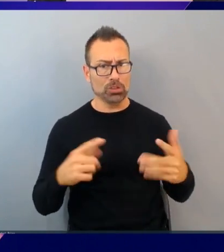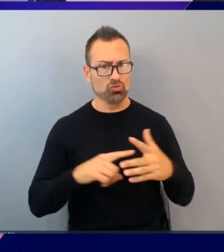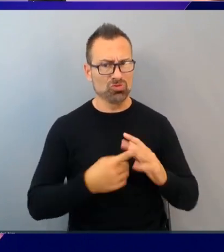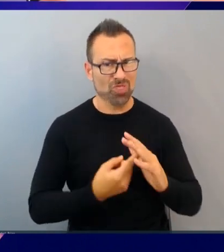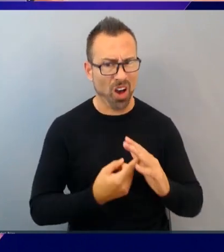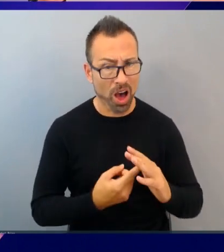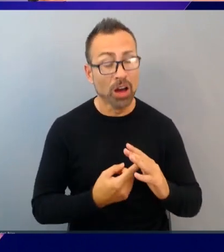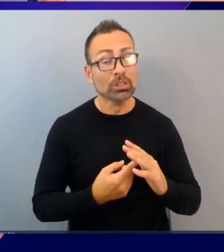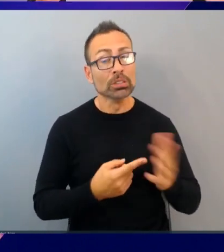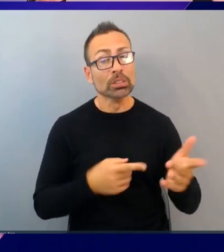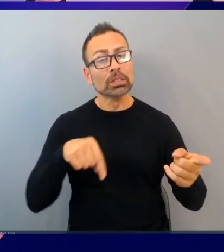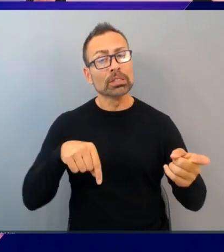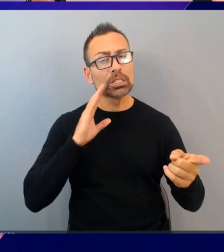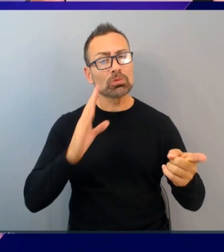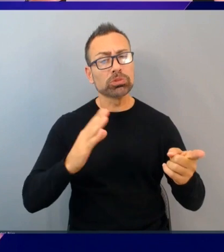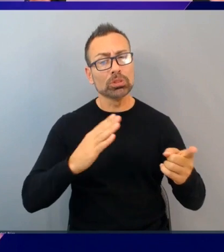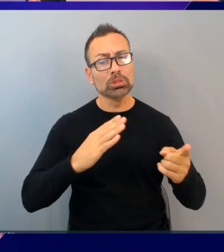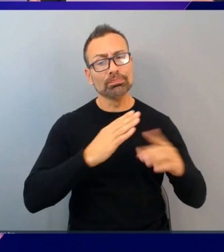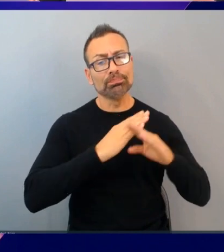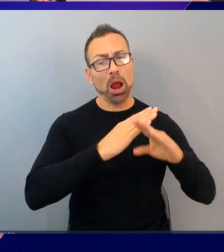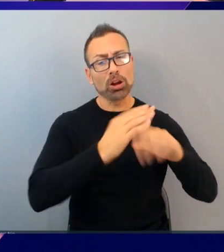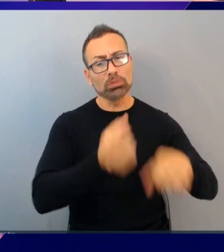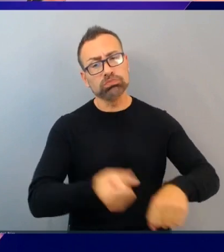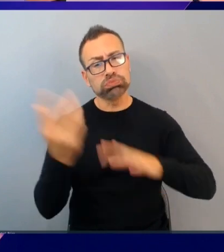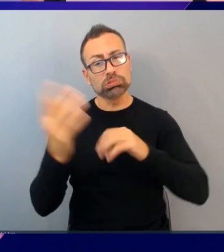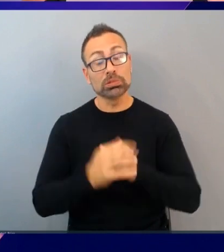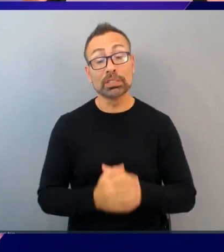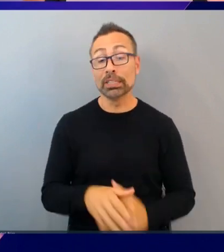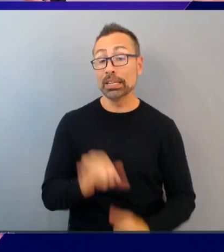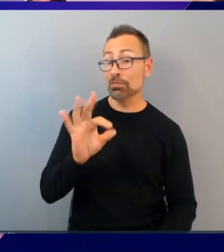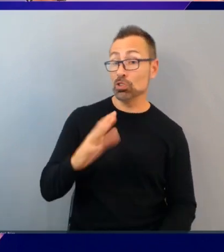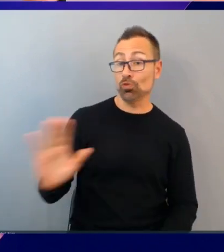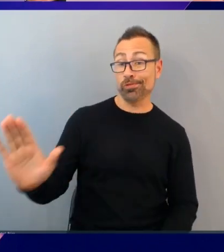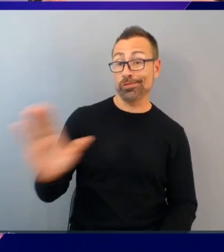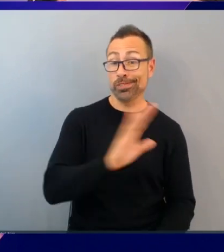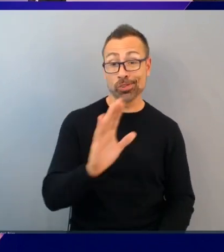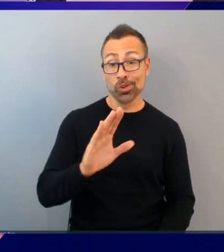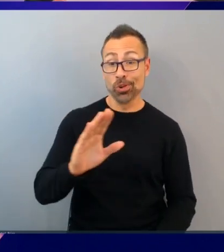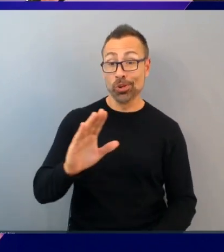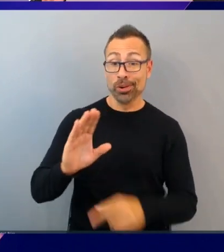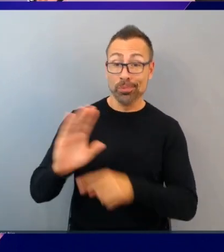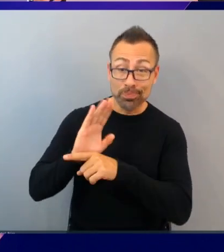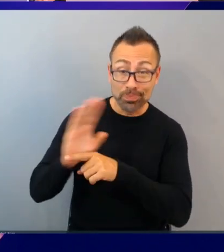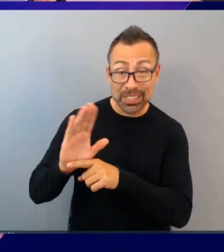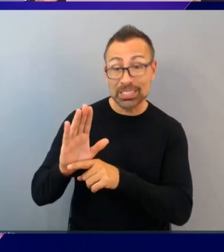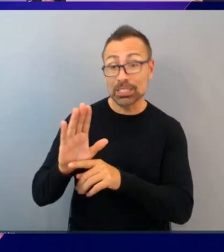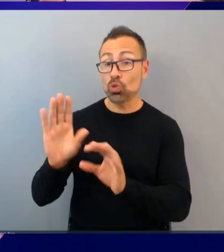whether it's for your enterprise organization or for universities, et cetera, with a lot of confidence knowing,